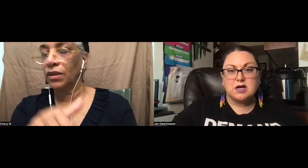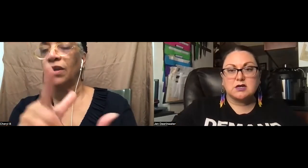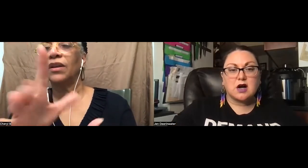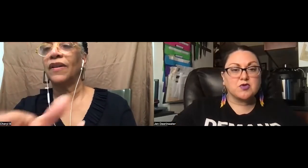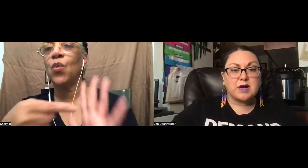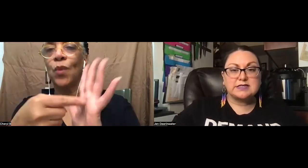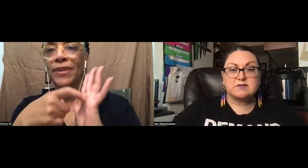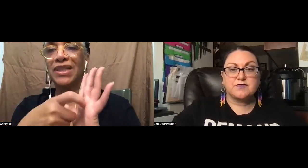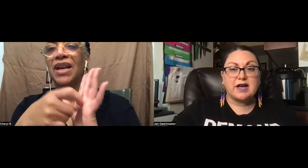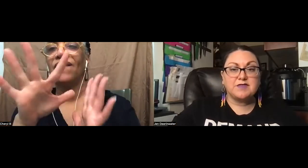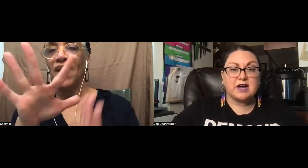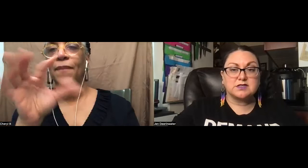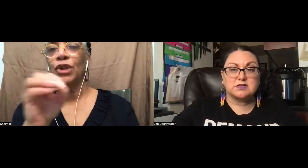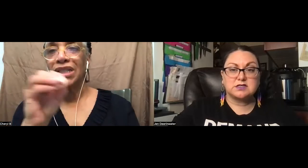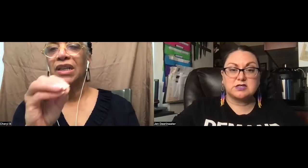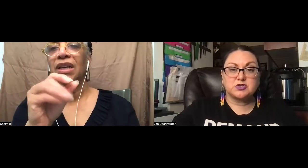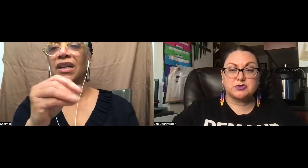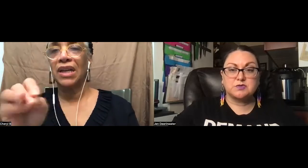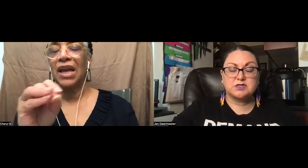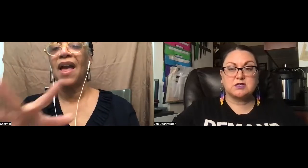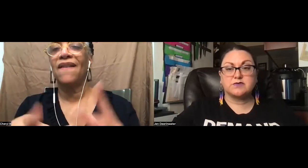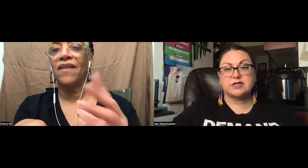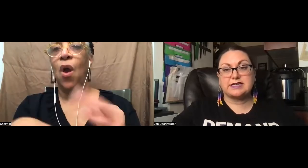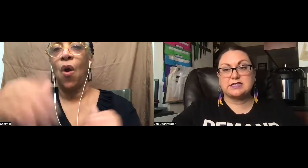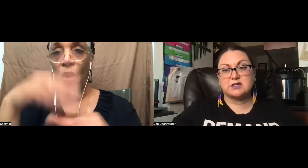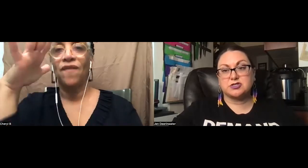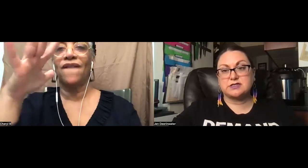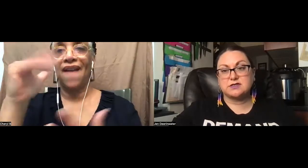comprising 5000 distinct groups in over 90 countries.